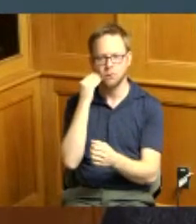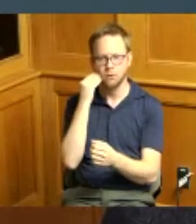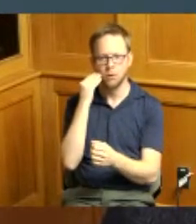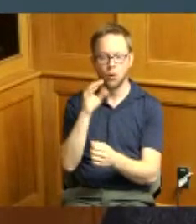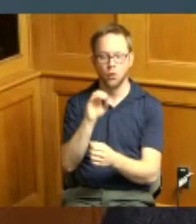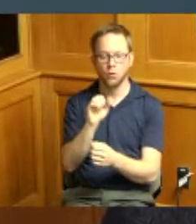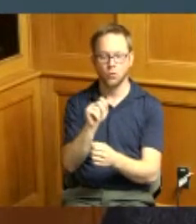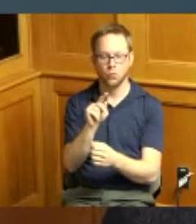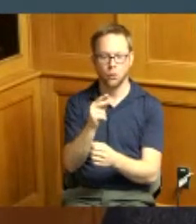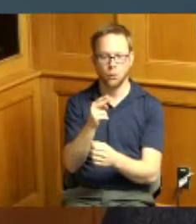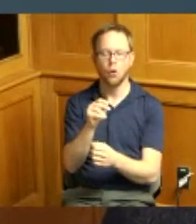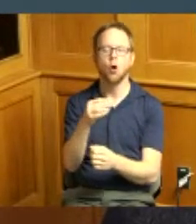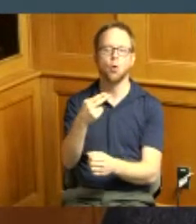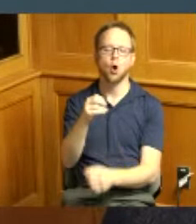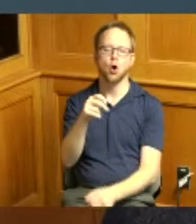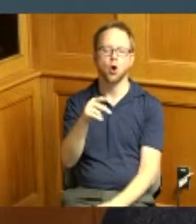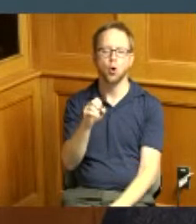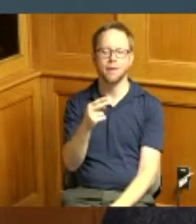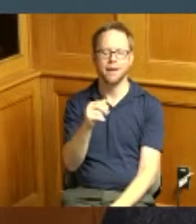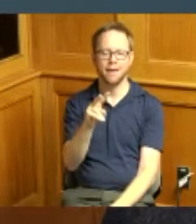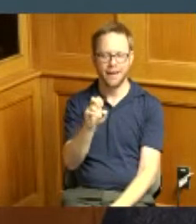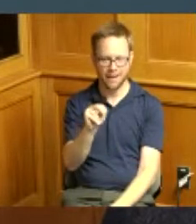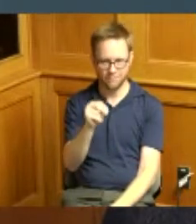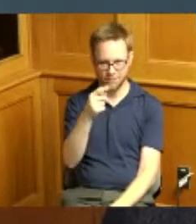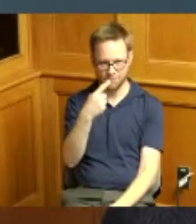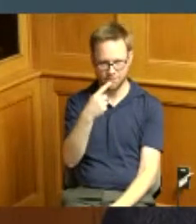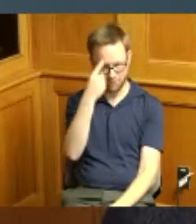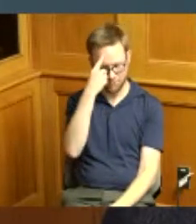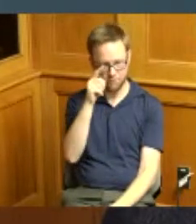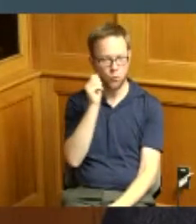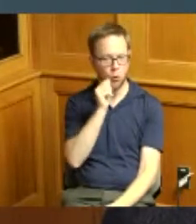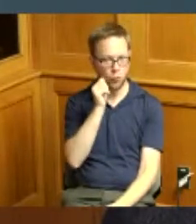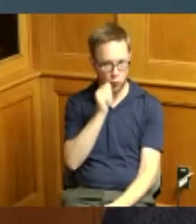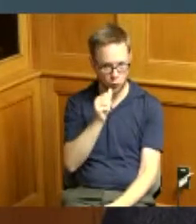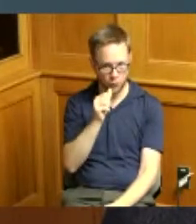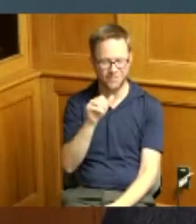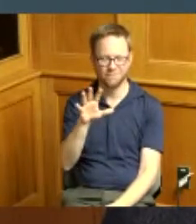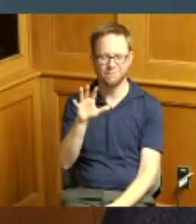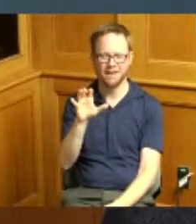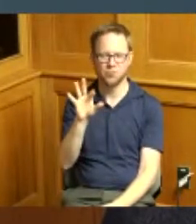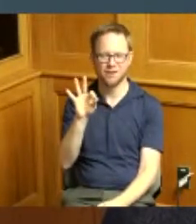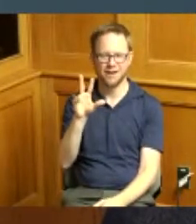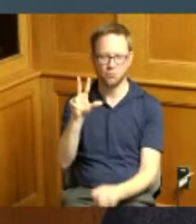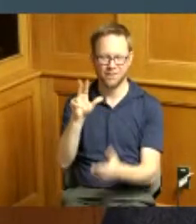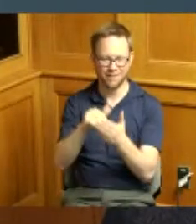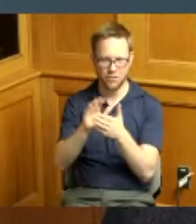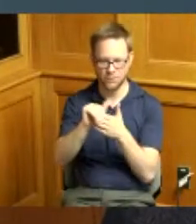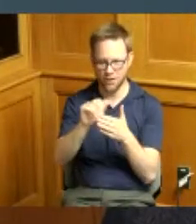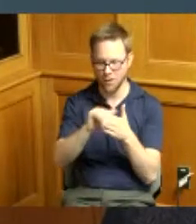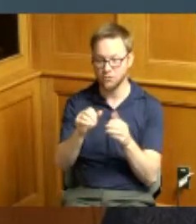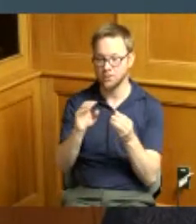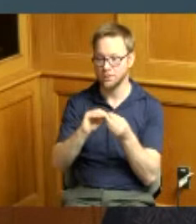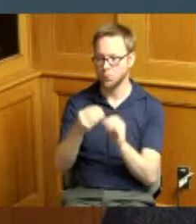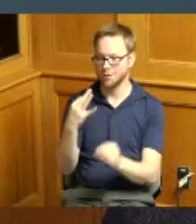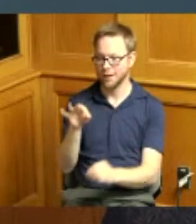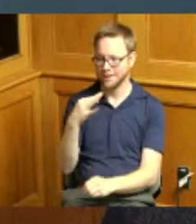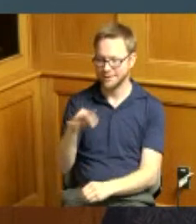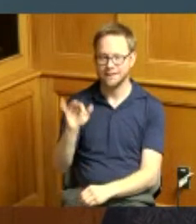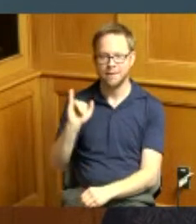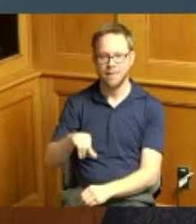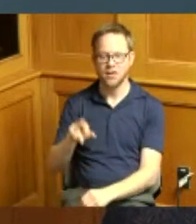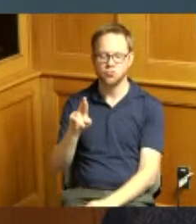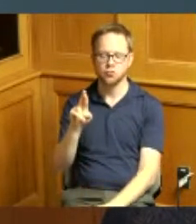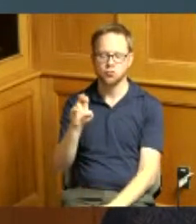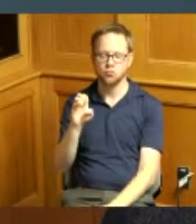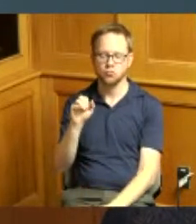girls who is a provider 593,000 and then item 19 is residential services through eastway